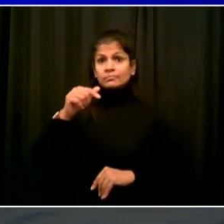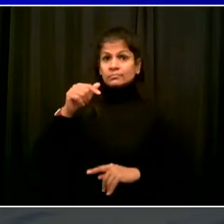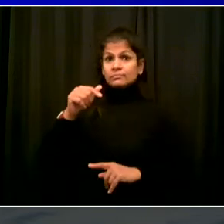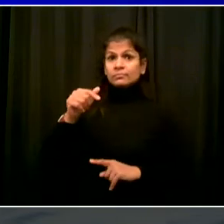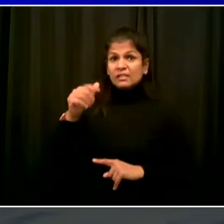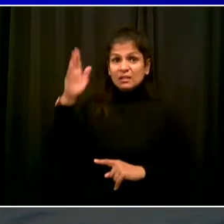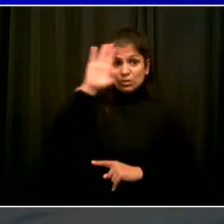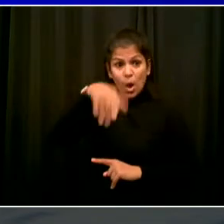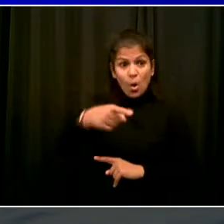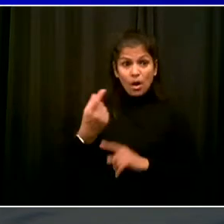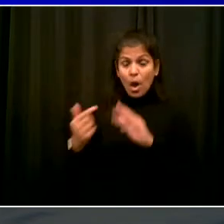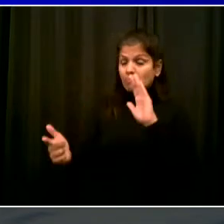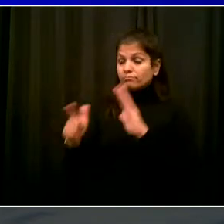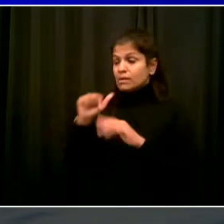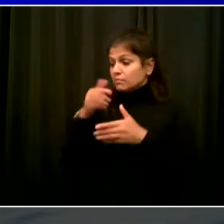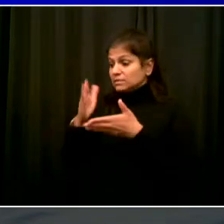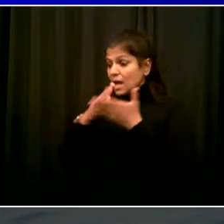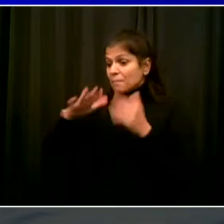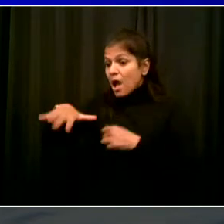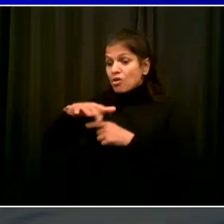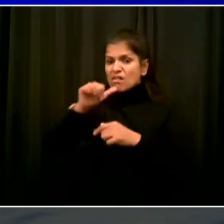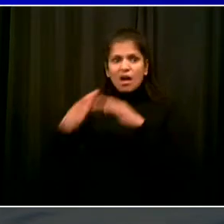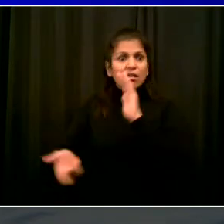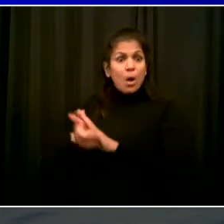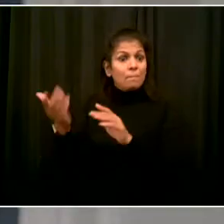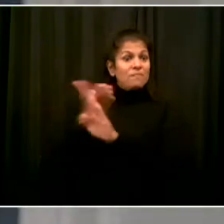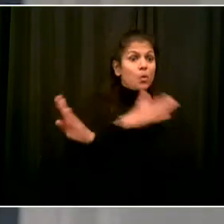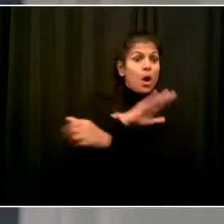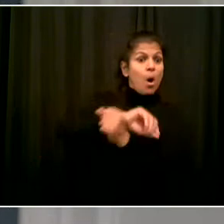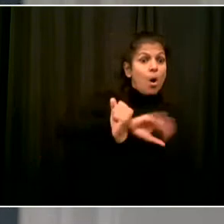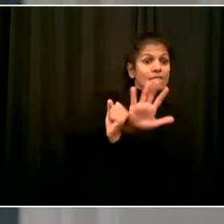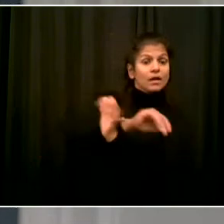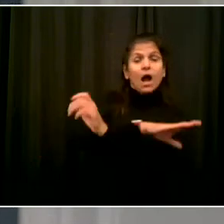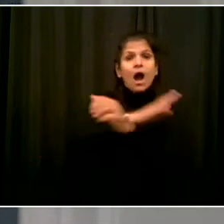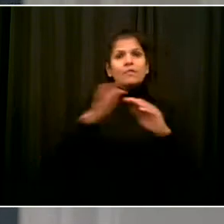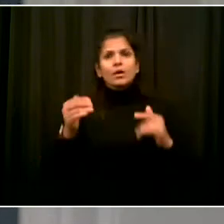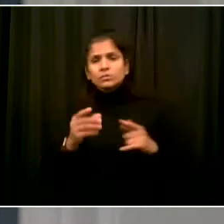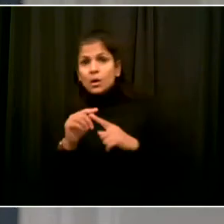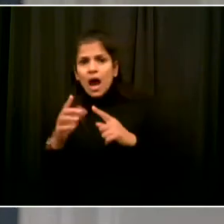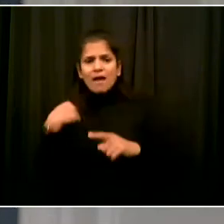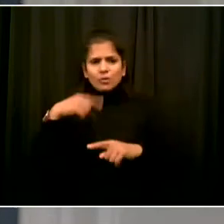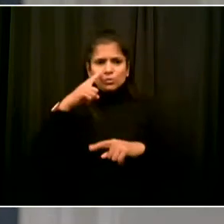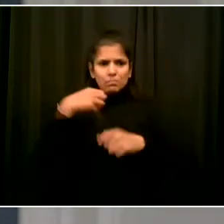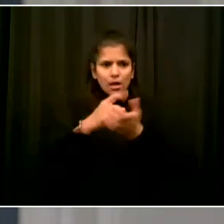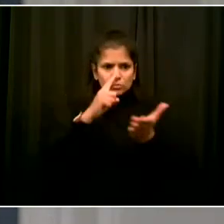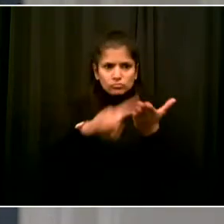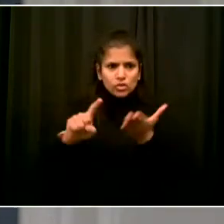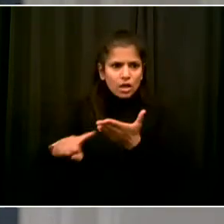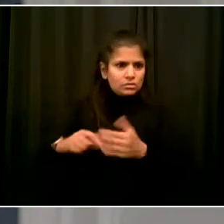THTH EACTIVITIES WERE ILLEGAL AND SOMETIMES DEADLY BEFORE COVID-19. THE SAFETY